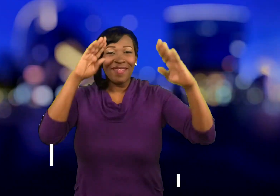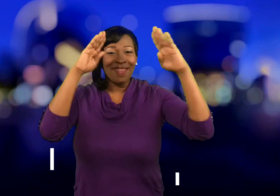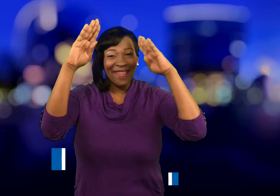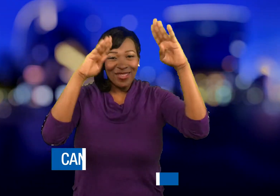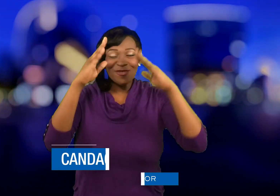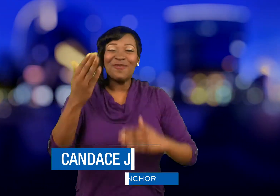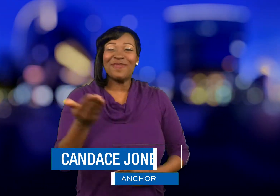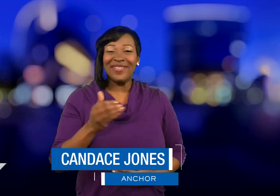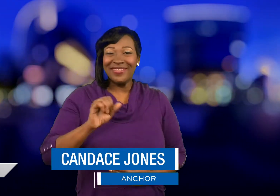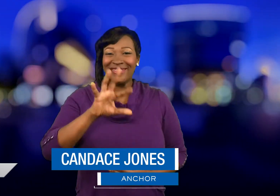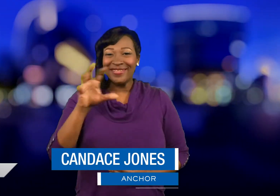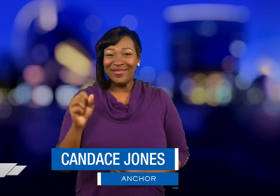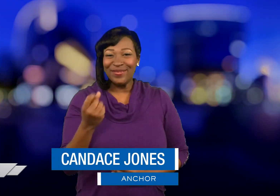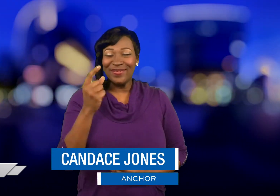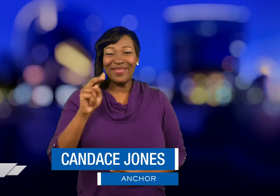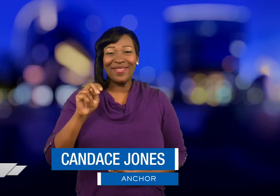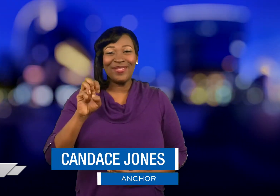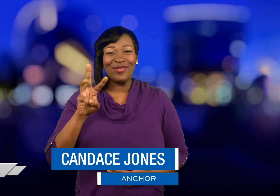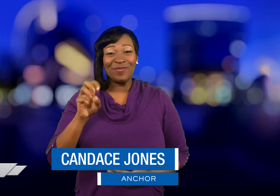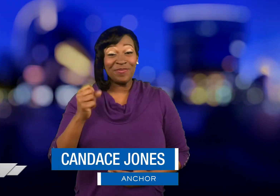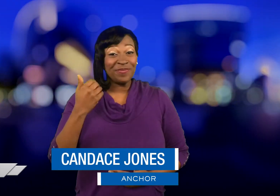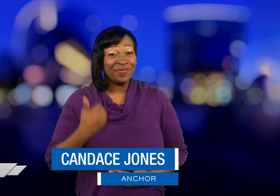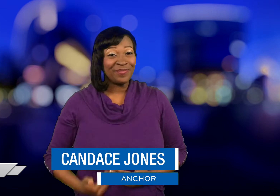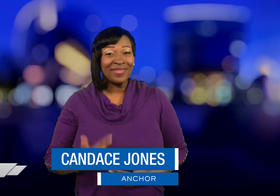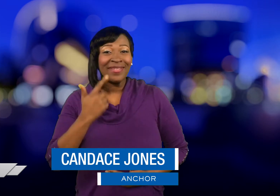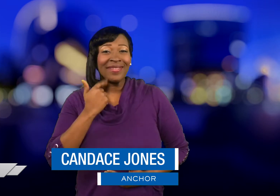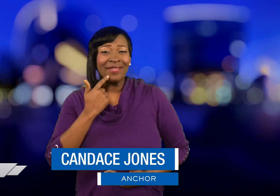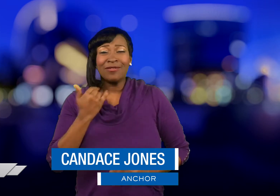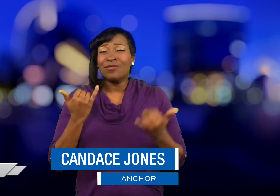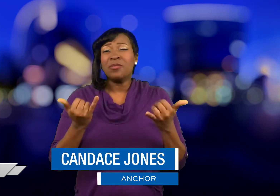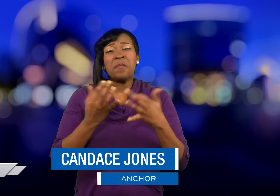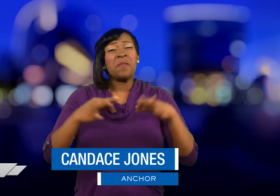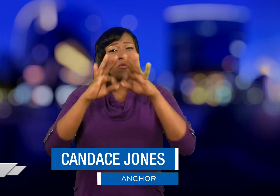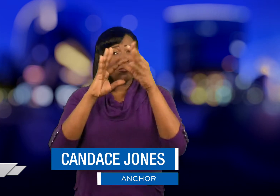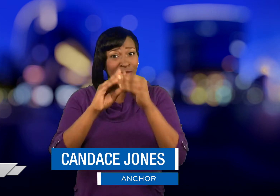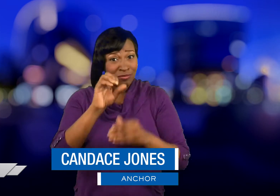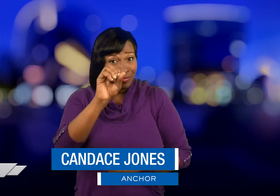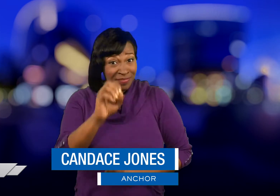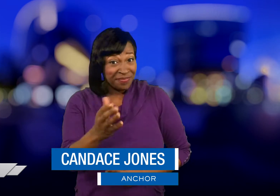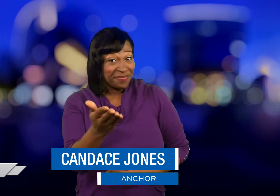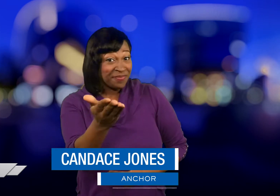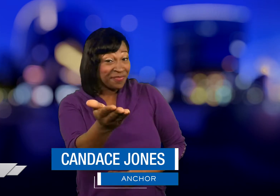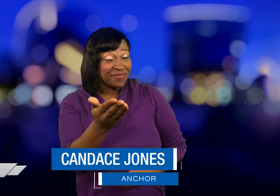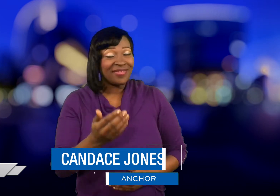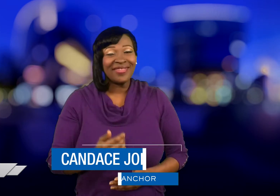Hello everyone. Welcome to Sign1News. I'm Candace Jones. Here are your top stories for today.